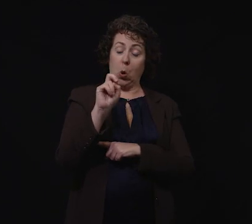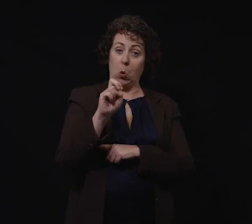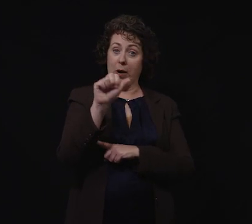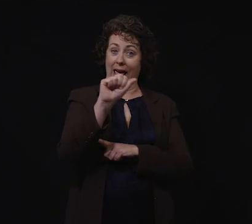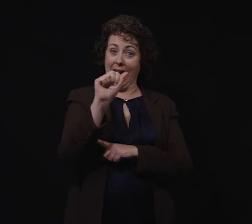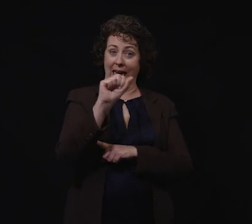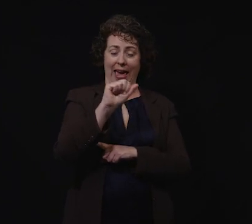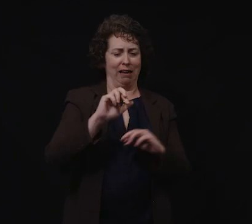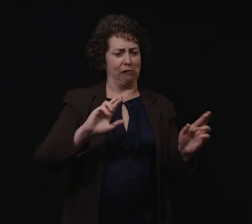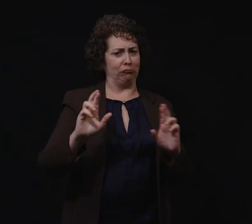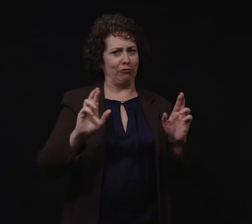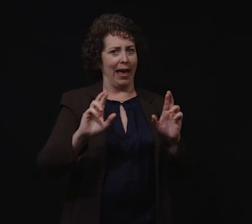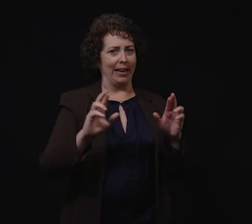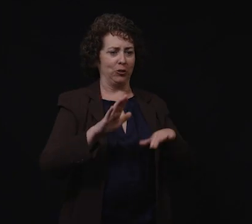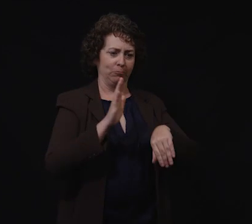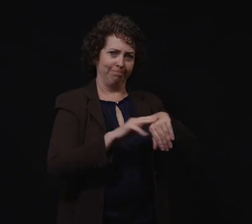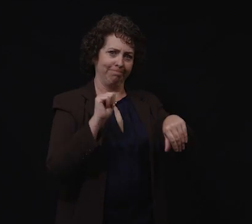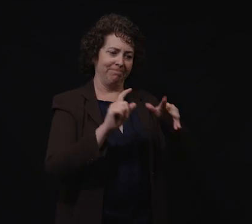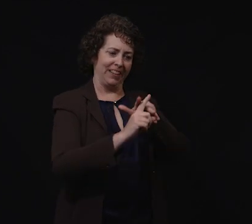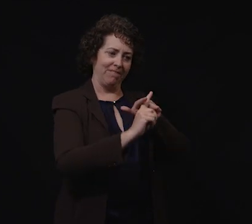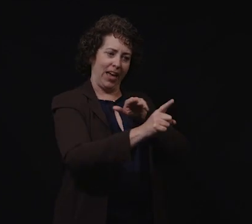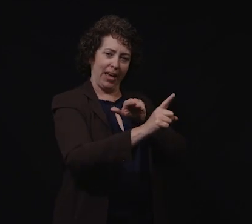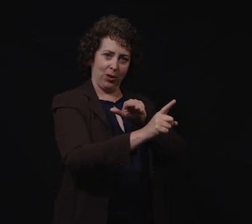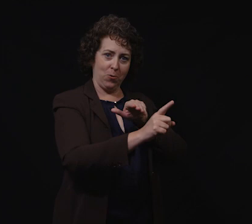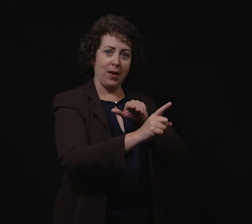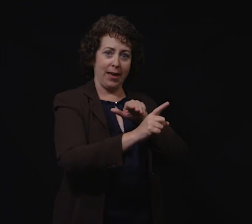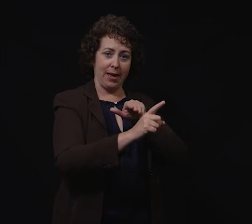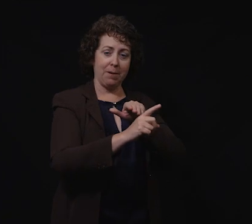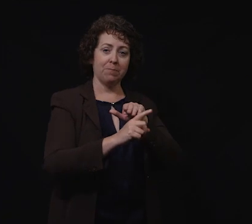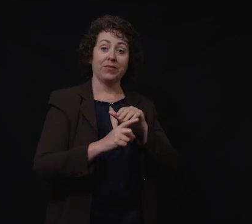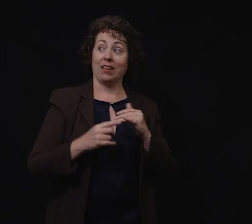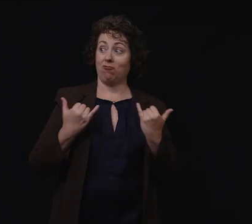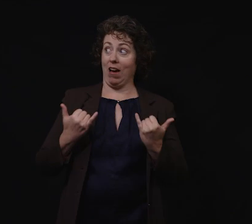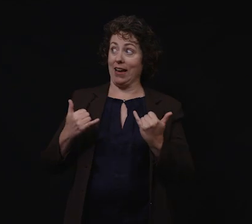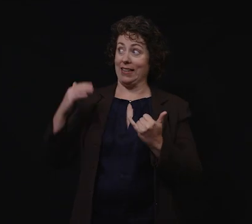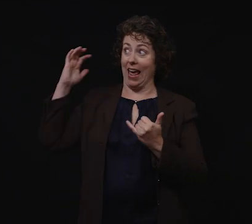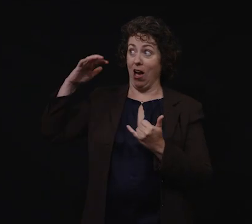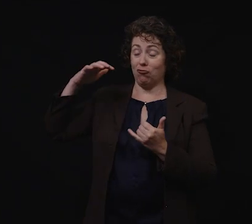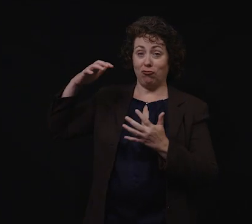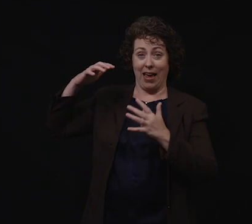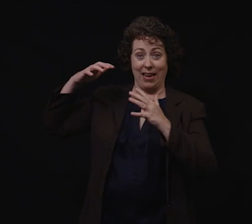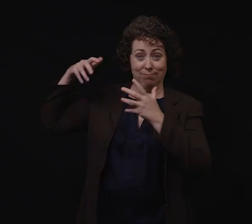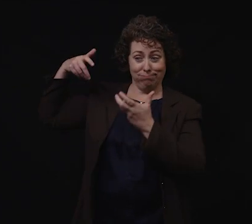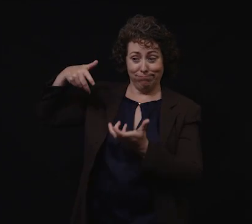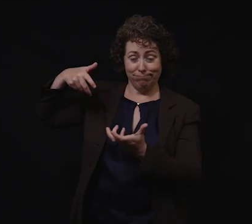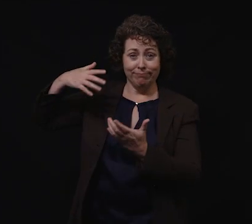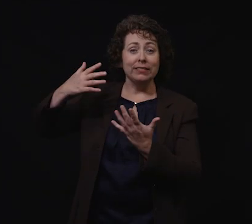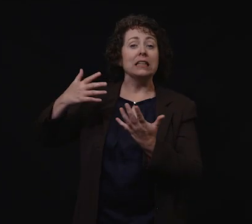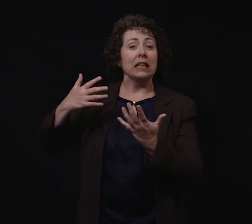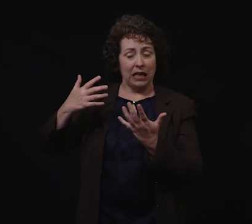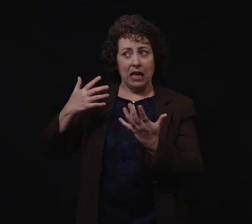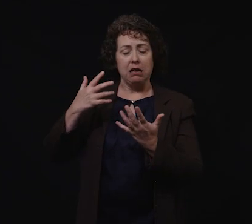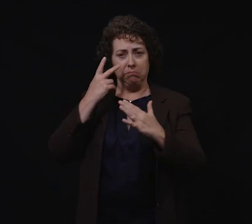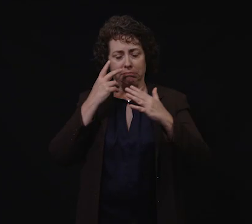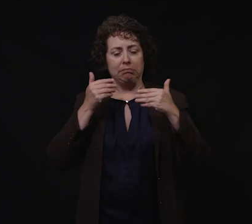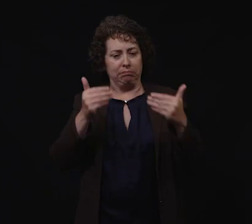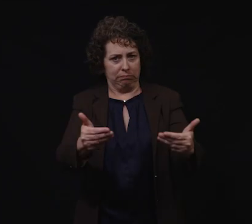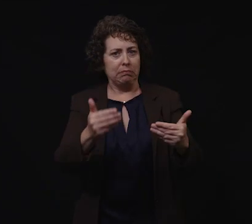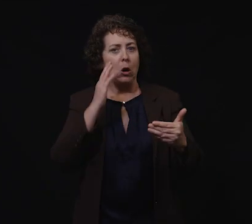with the current landfall Glide paths that we're looking at. We think it's reasonable to move forward with the evacuation